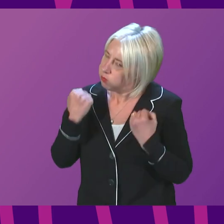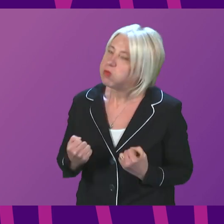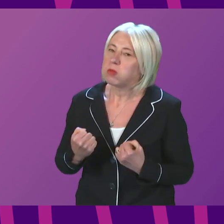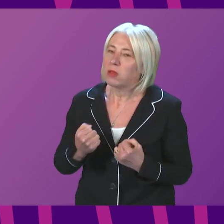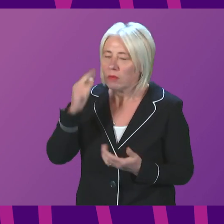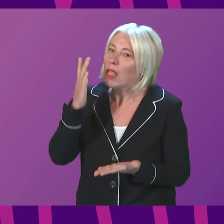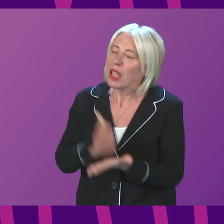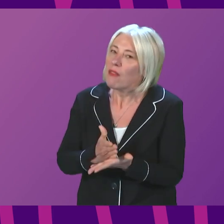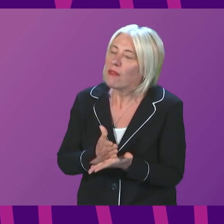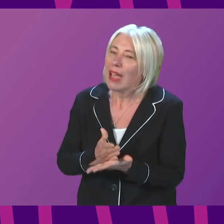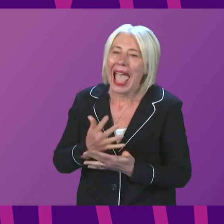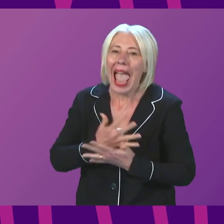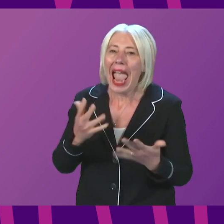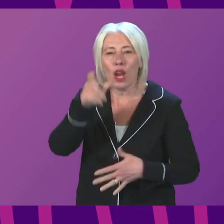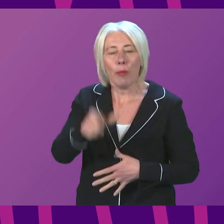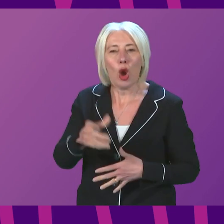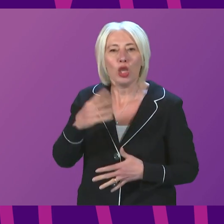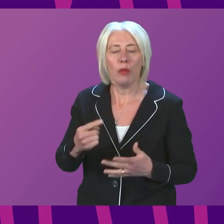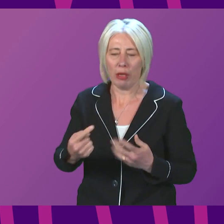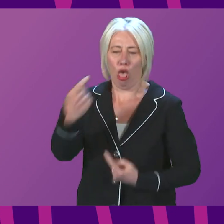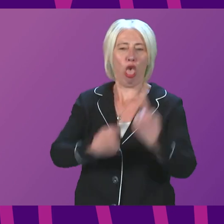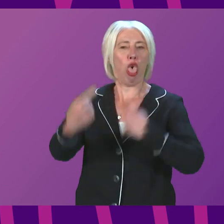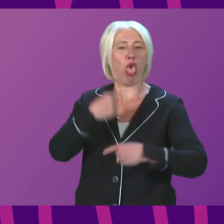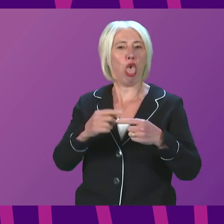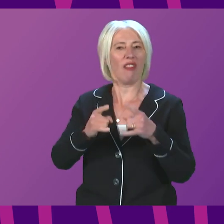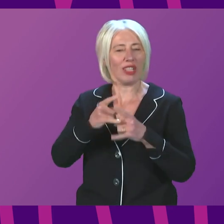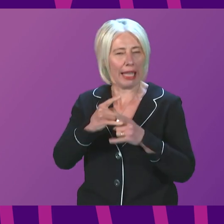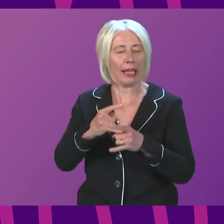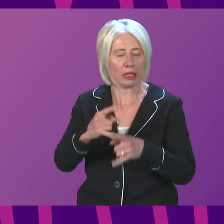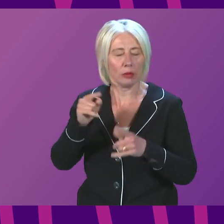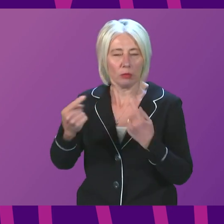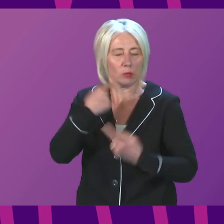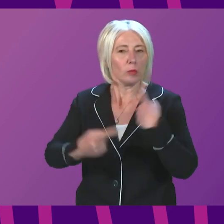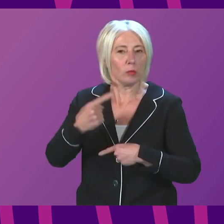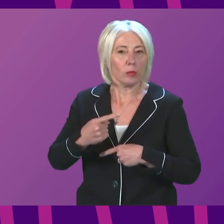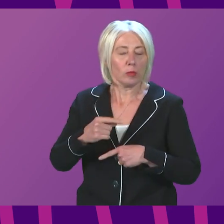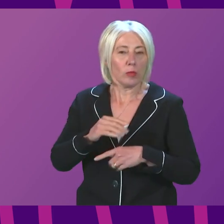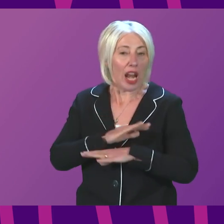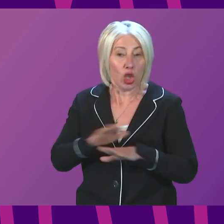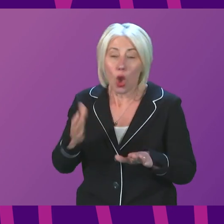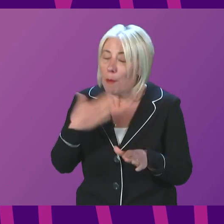When a victim of sexual harassment considers that that has not been the case, whatever